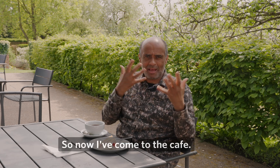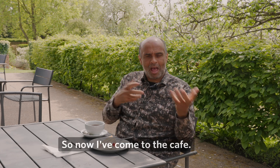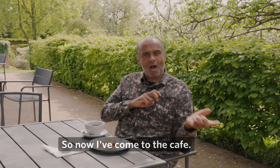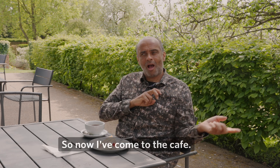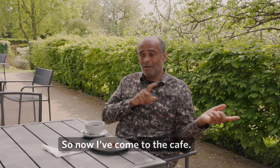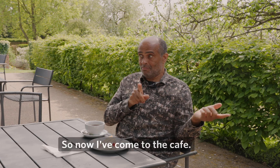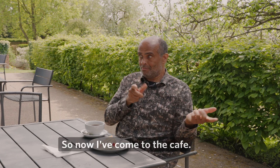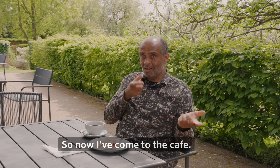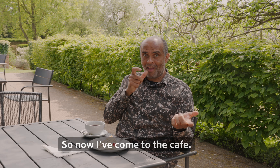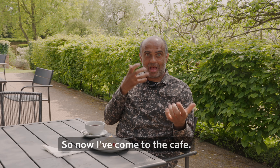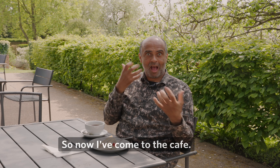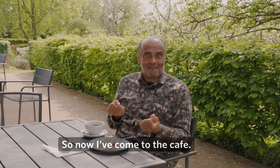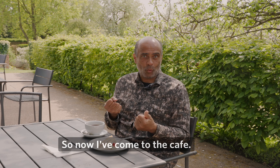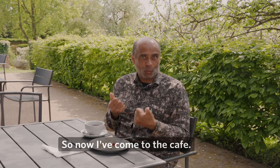So now I've come to the cafe.